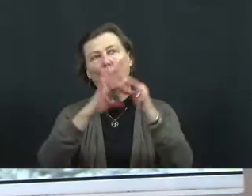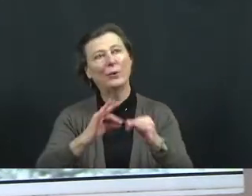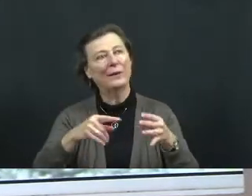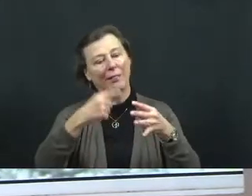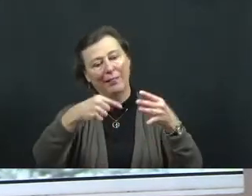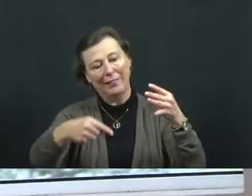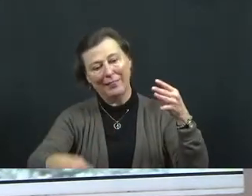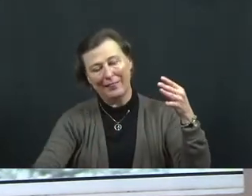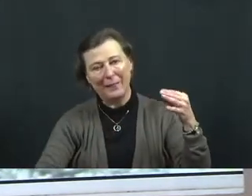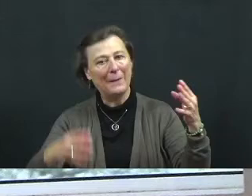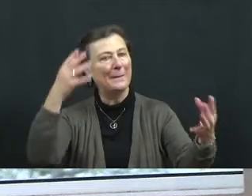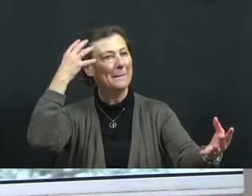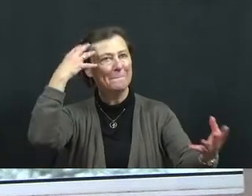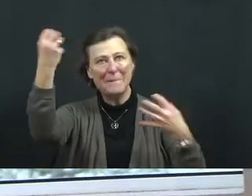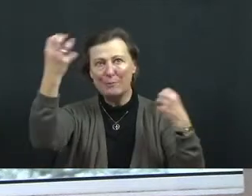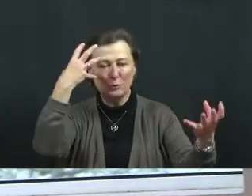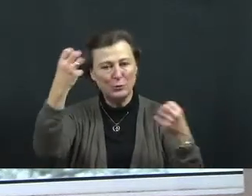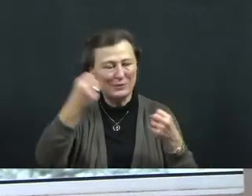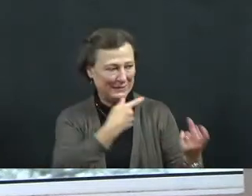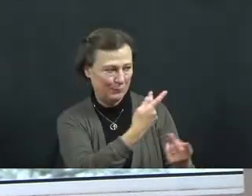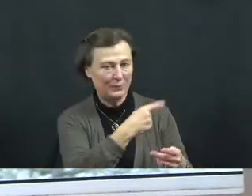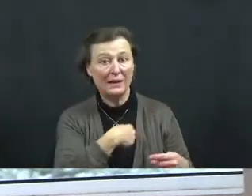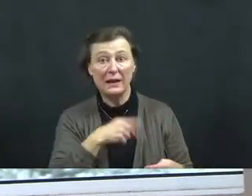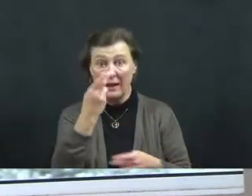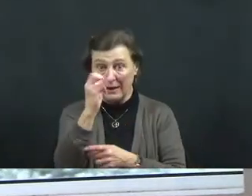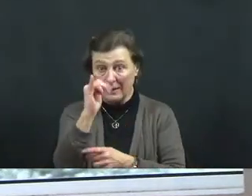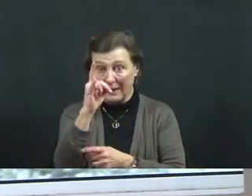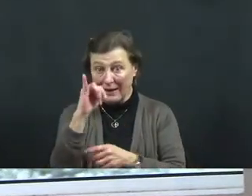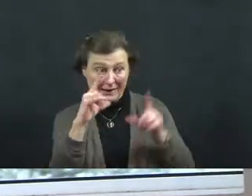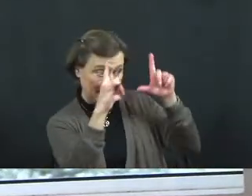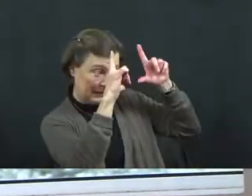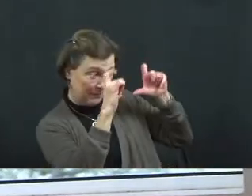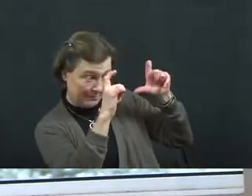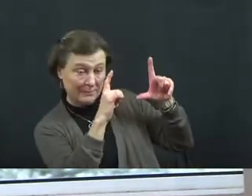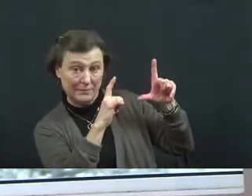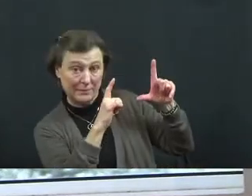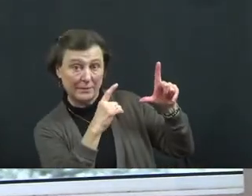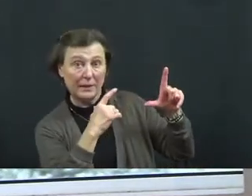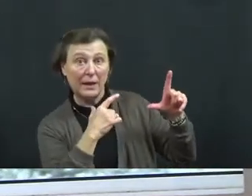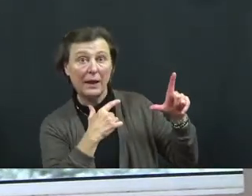And as Heidi snapped the photo, I made a snappy comment.